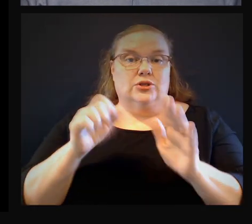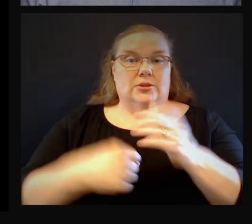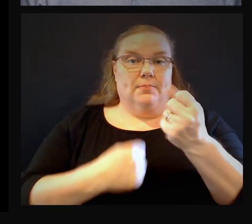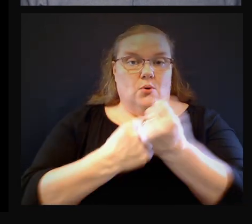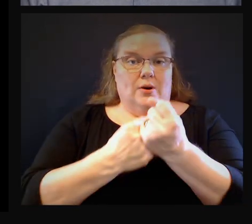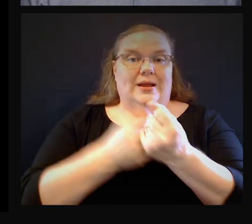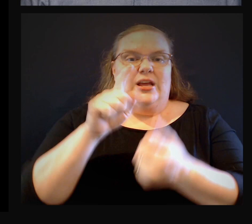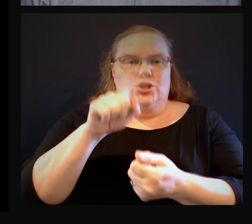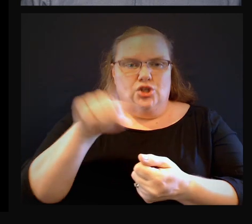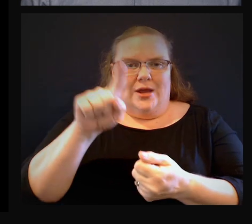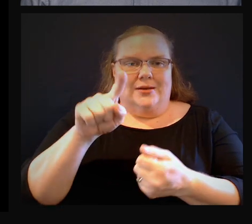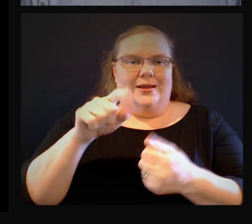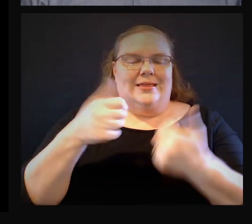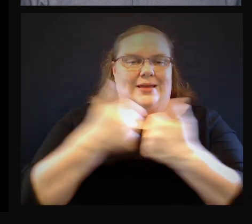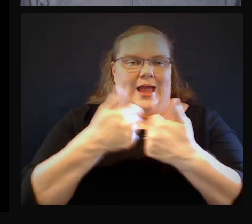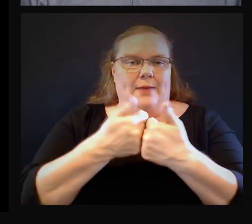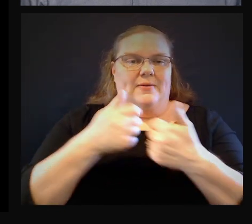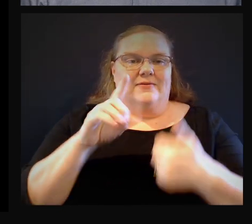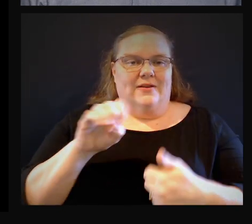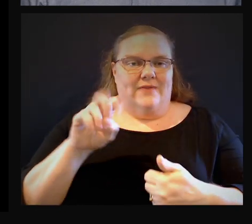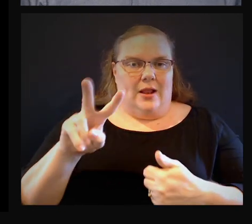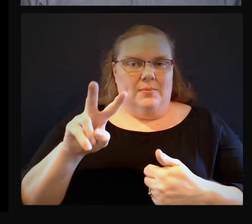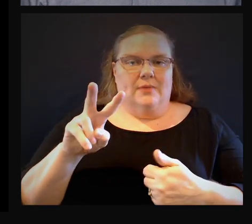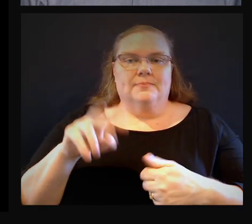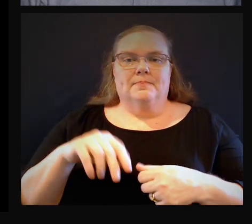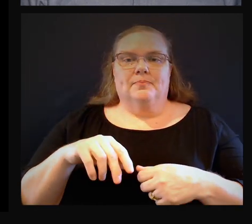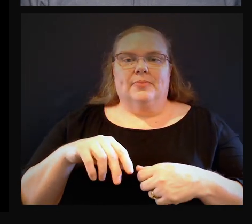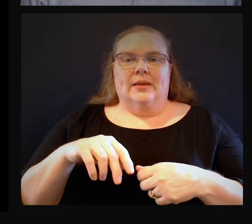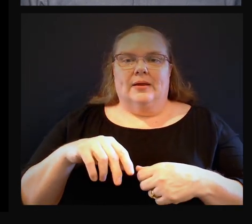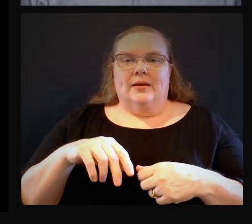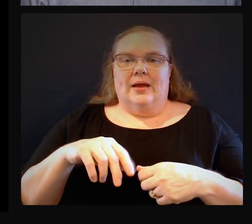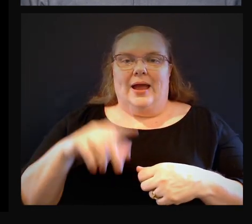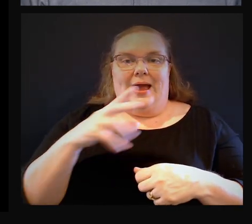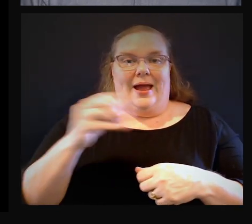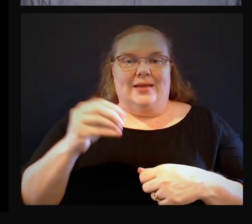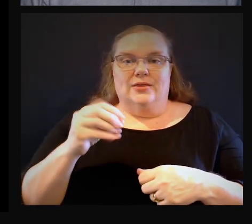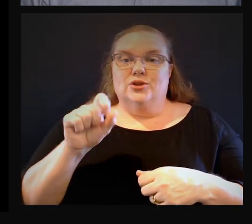is checked in the Game development for C++ workload in the Visual Studio installer.